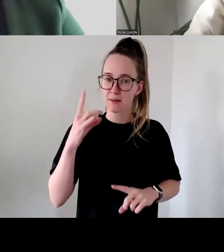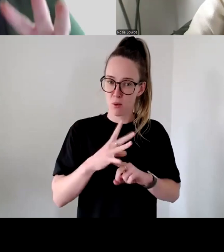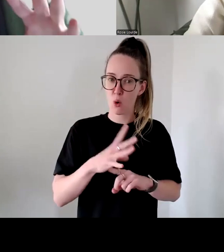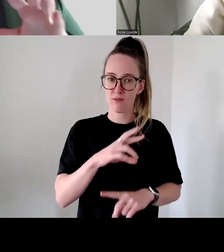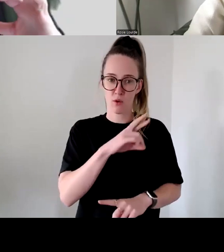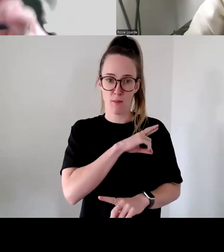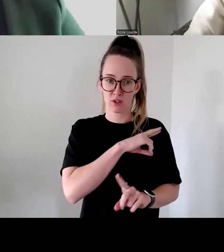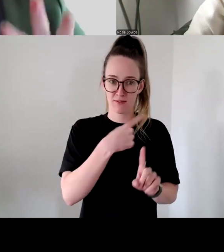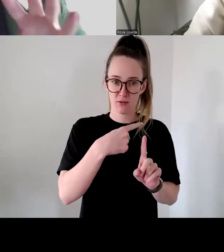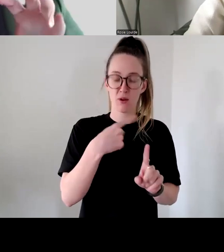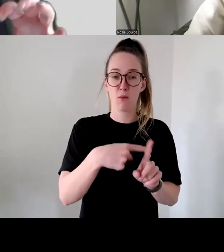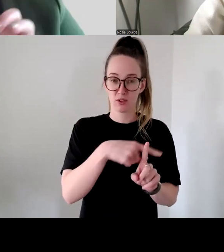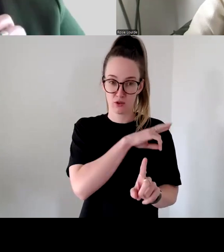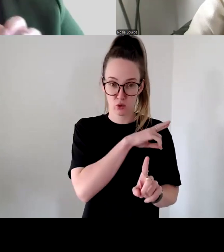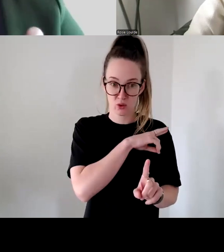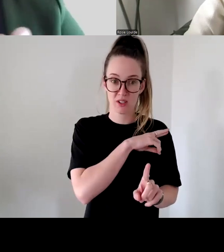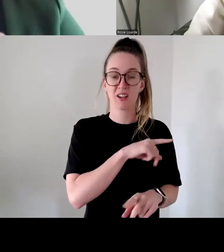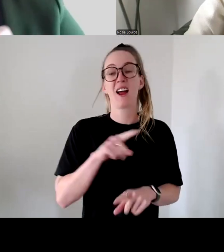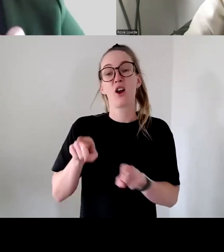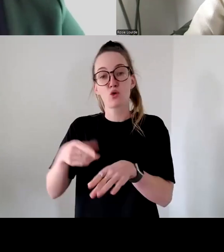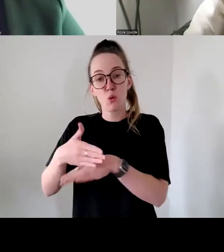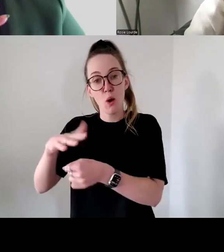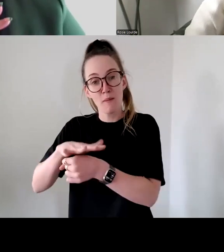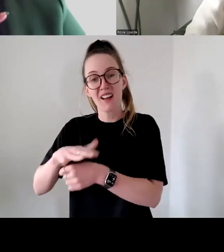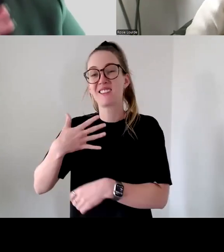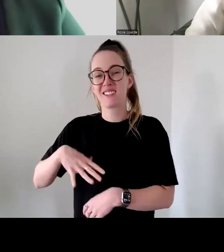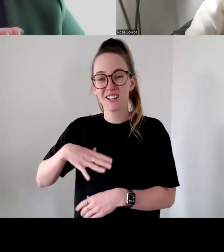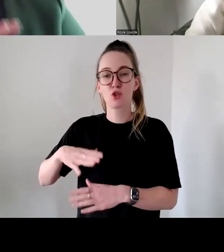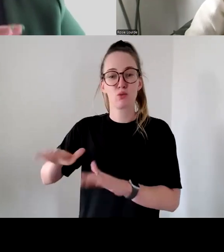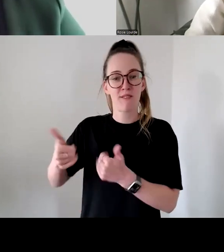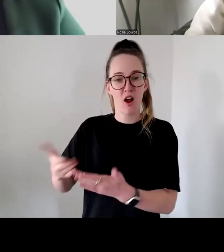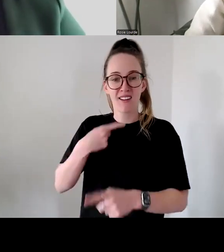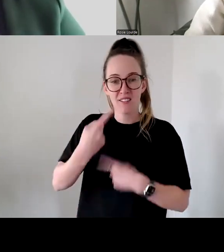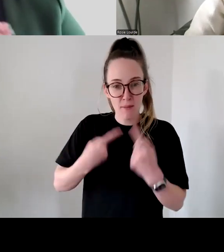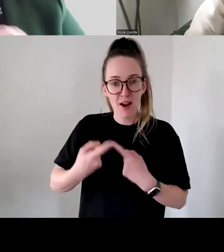resource to give people some of that information so they can make well-informed decisions.